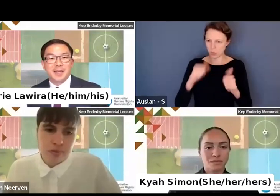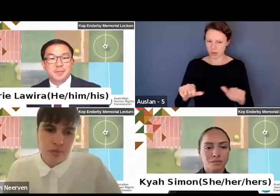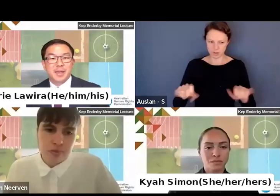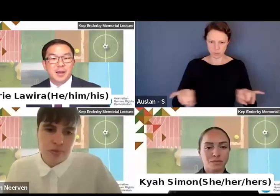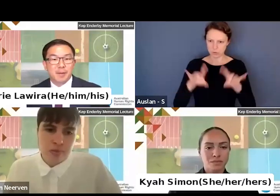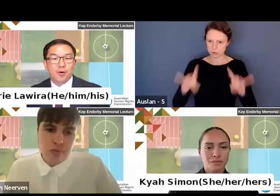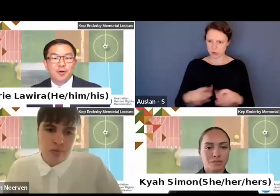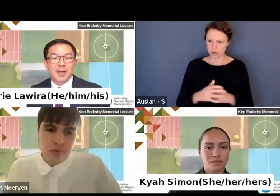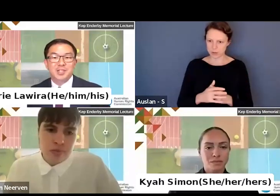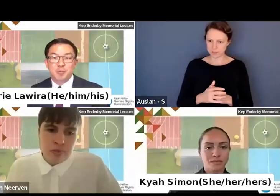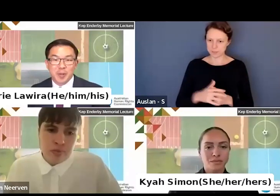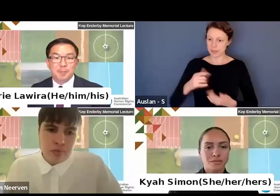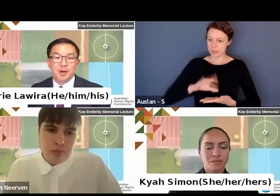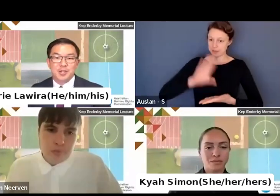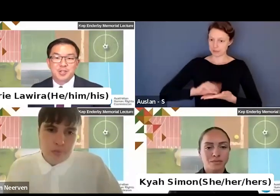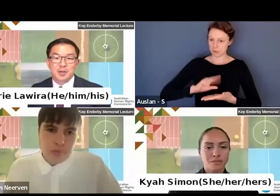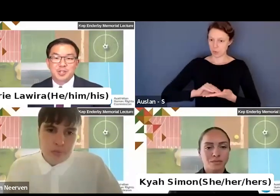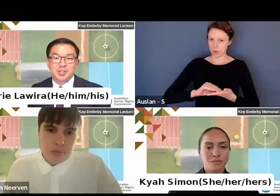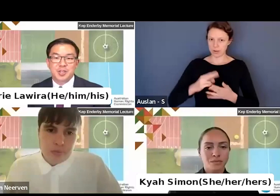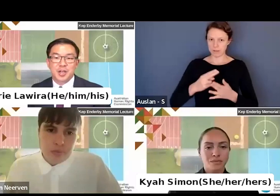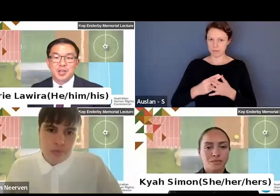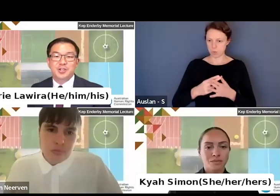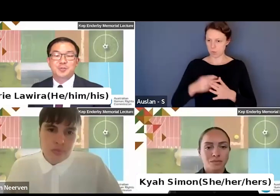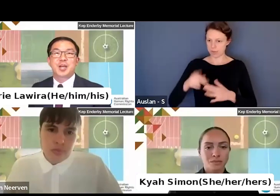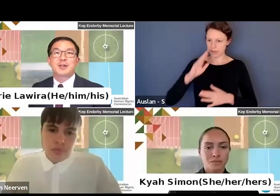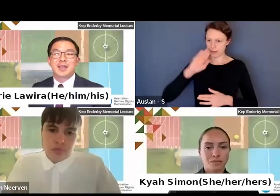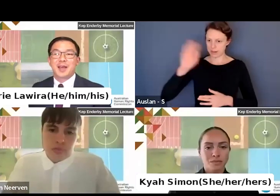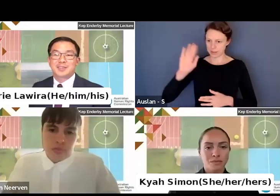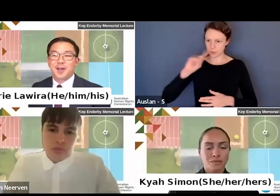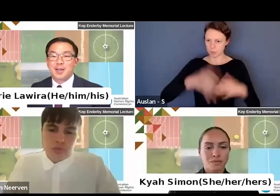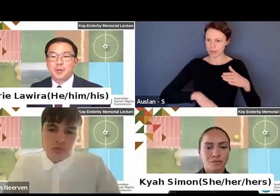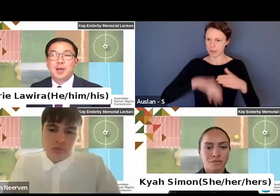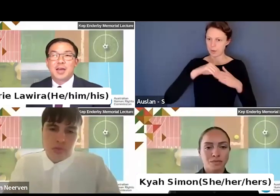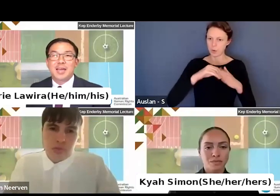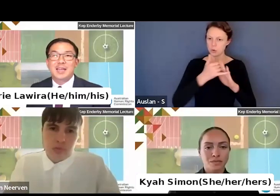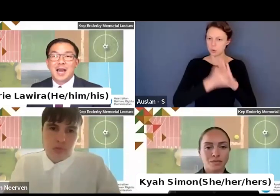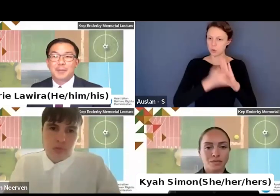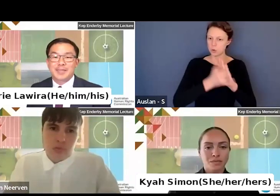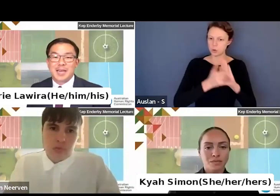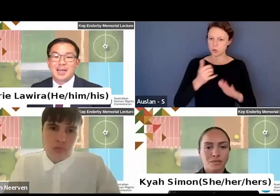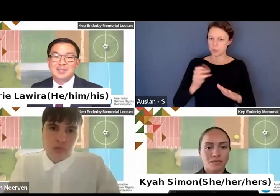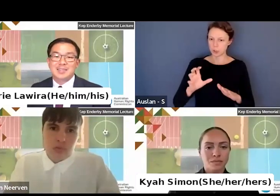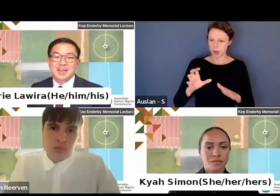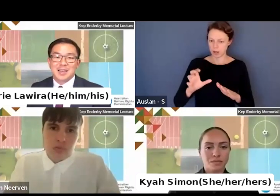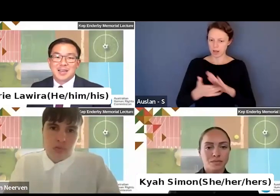and Abby Memorial Lecture will be uploaded to the Commission's YouTube channel and that's available in the coming days.